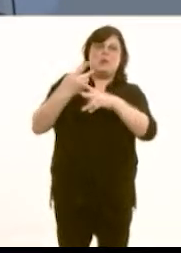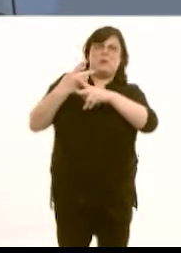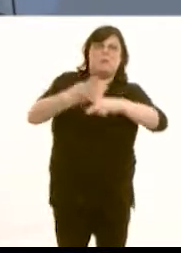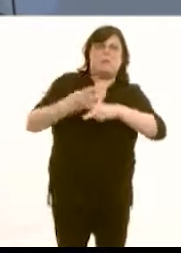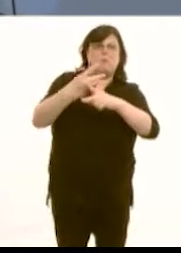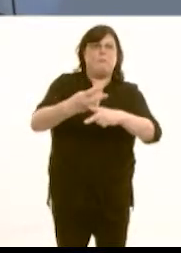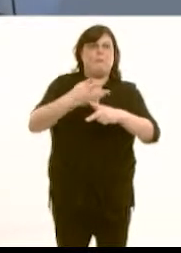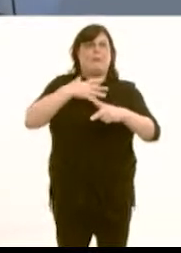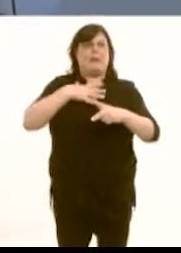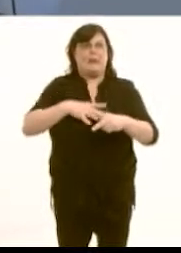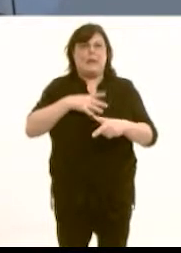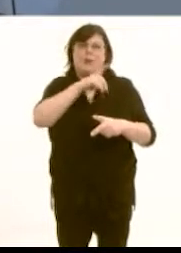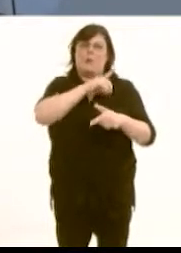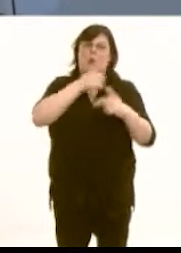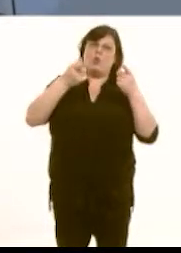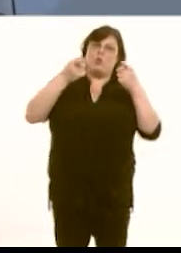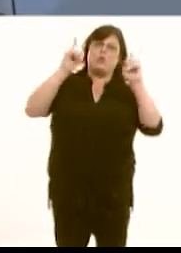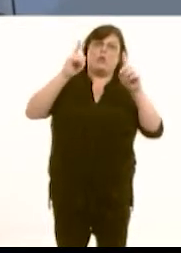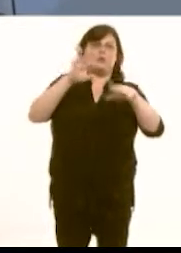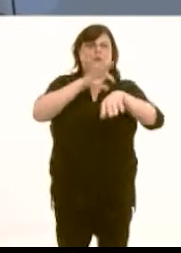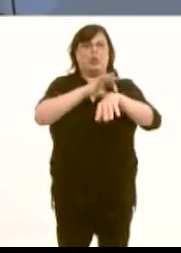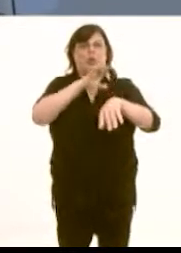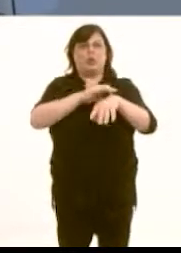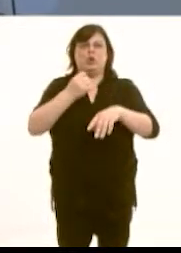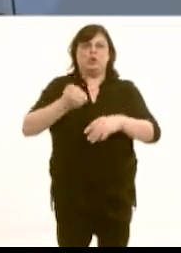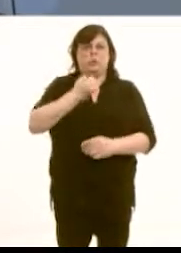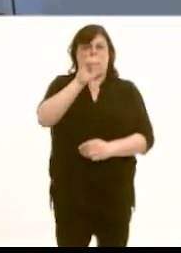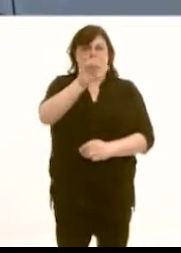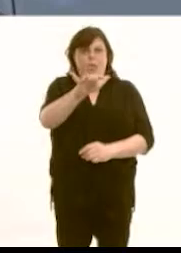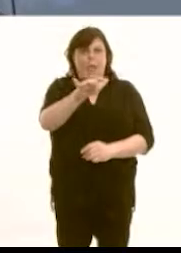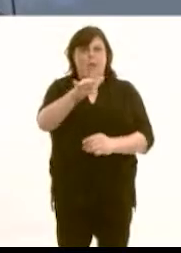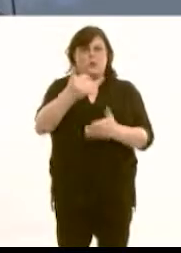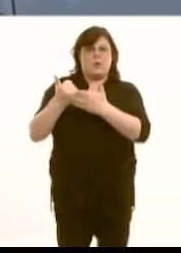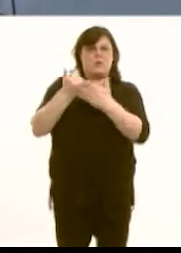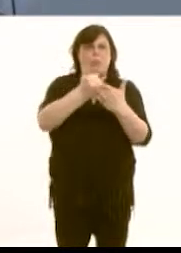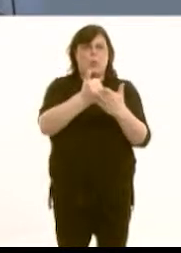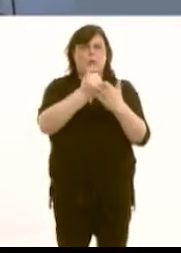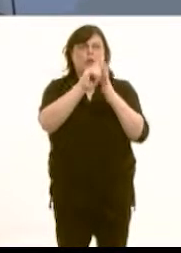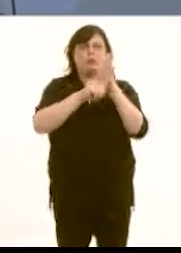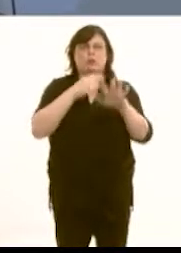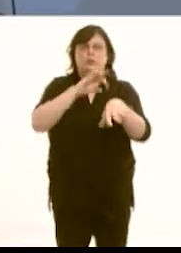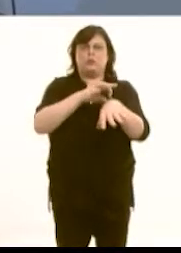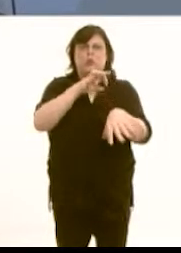from the consultant-led teams that should have been in place supporting the junior doctors in some of the decisions they are making.